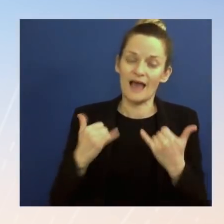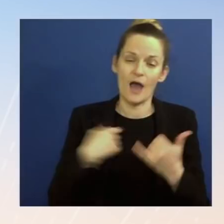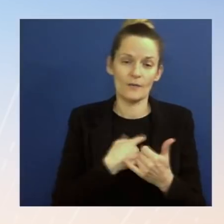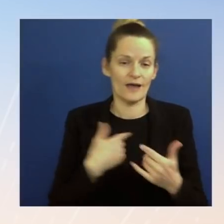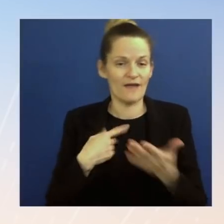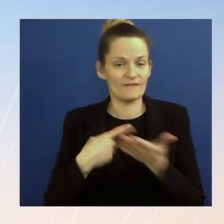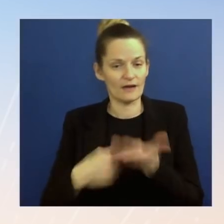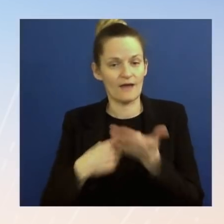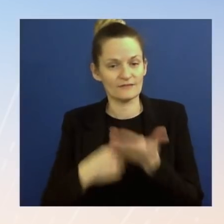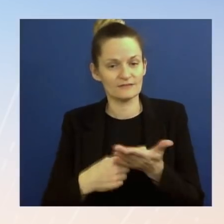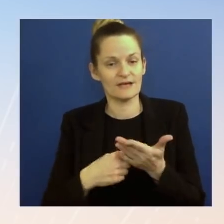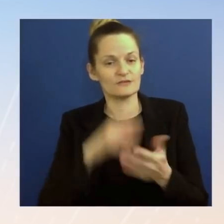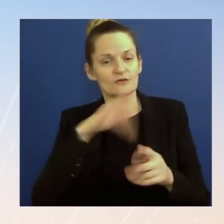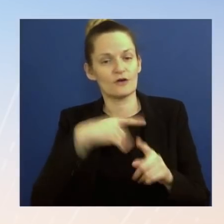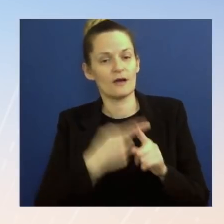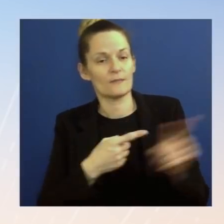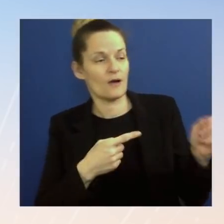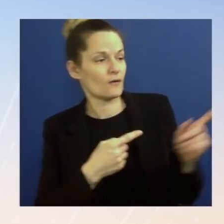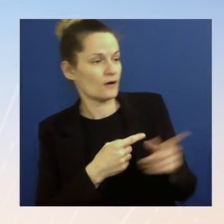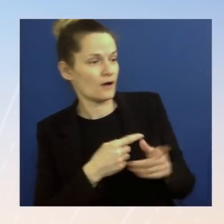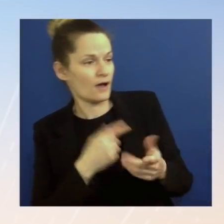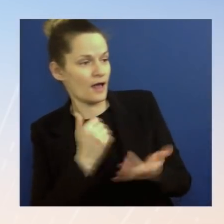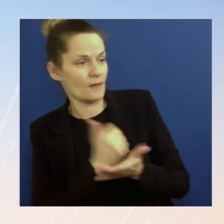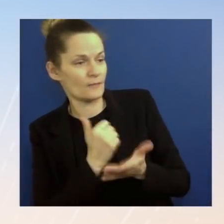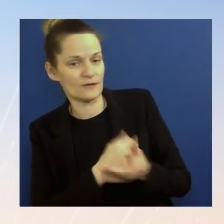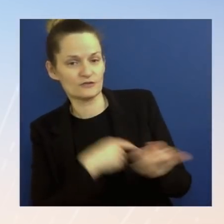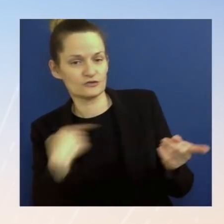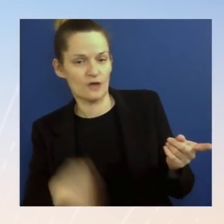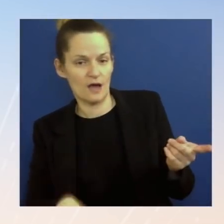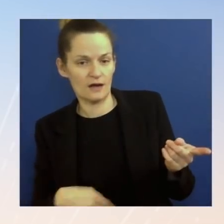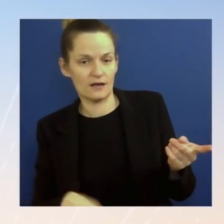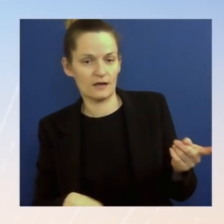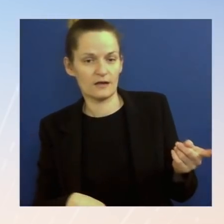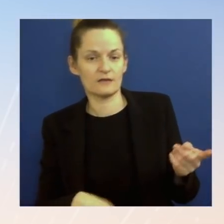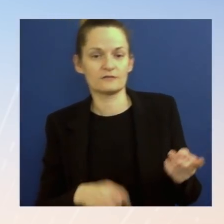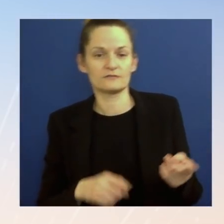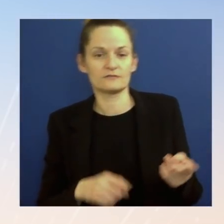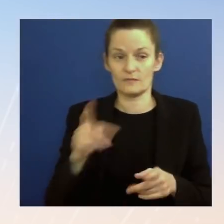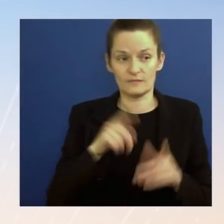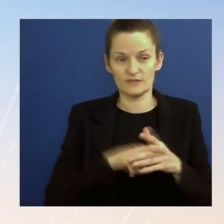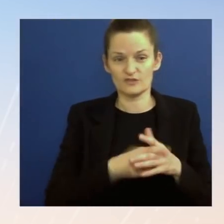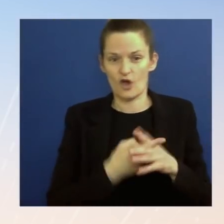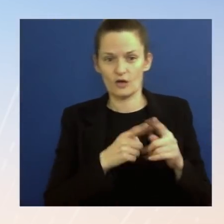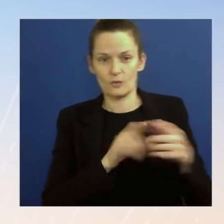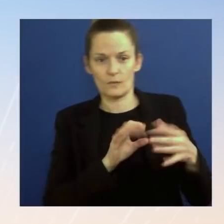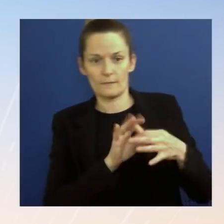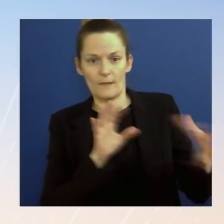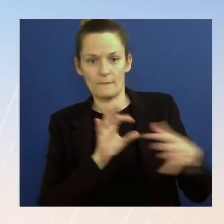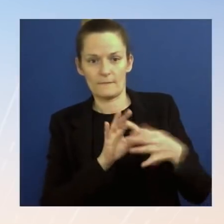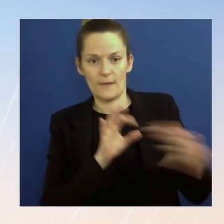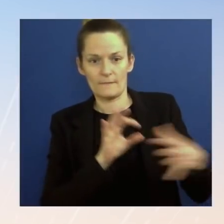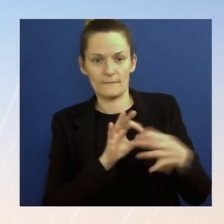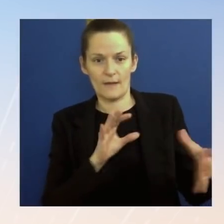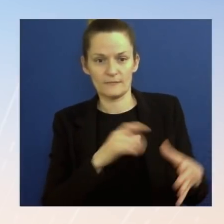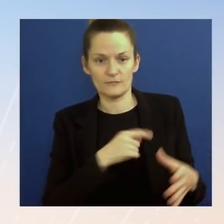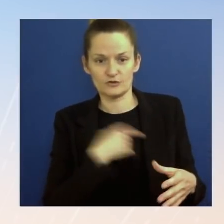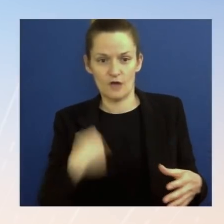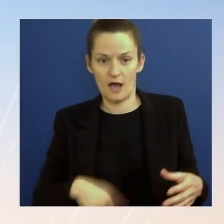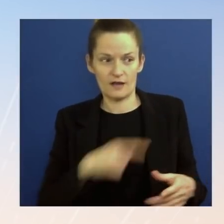with their investments there and be cautious? What's the message that you have? Can you trust the Chinese? Ms. Psaki: I don't think it's about trust,